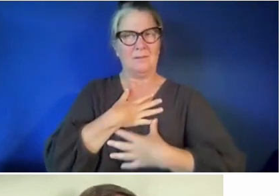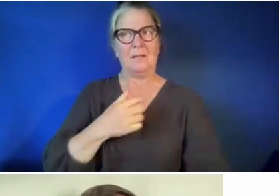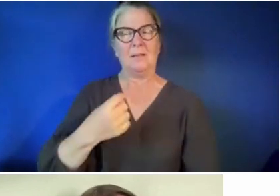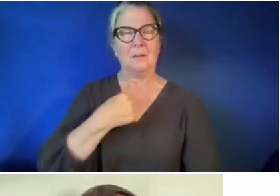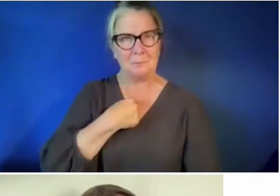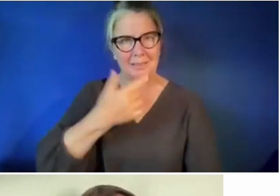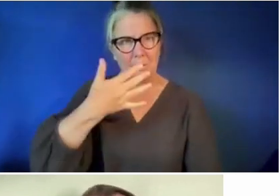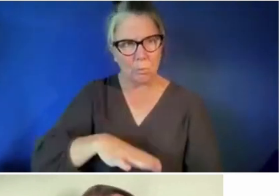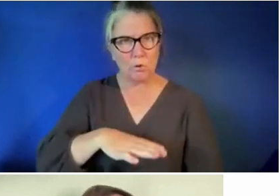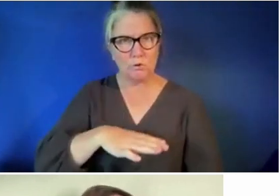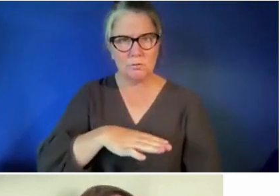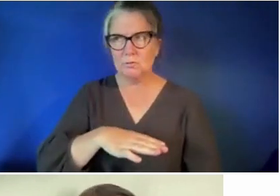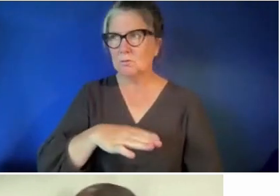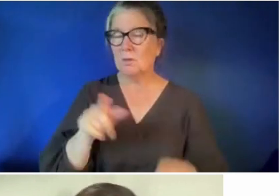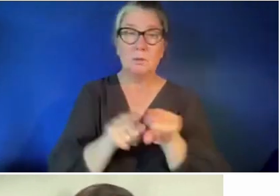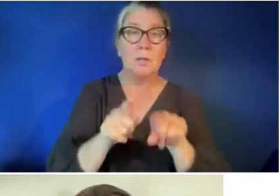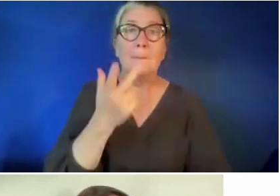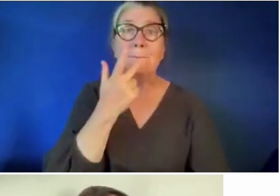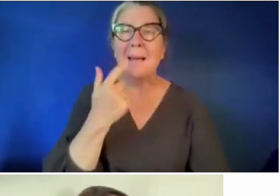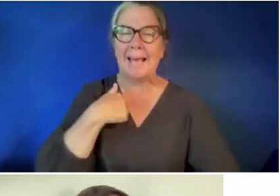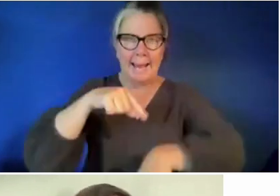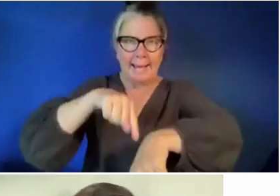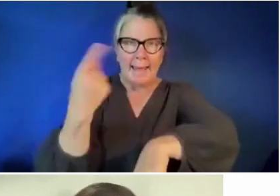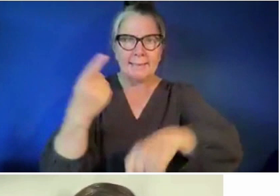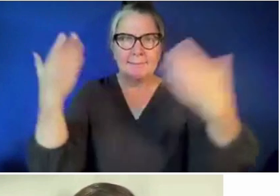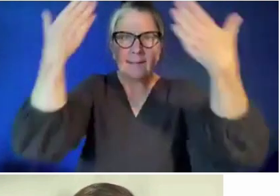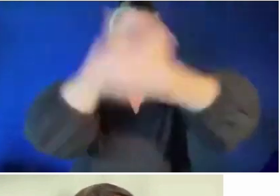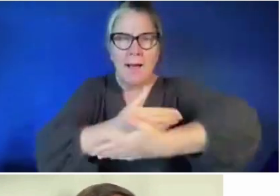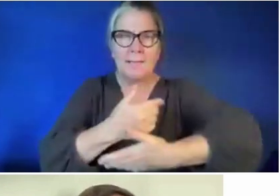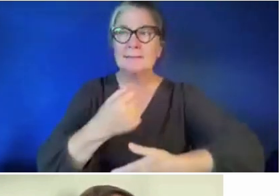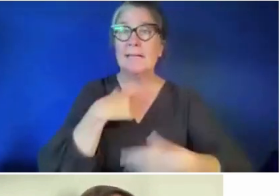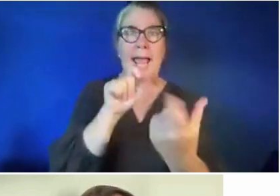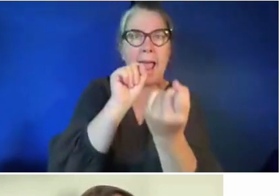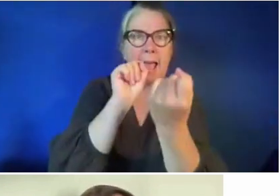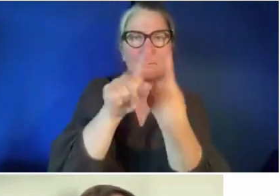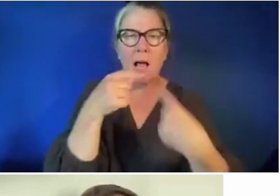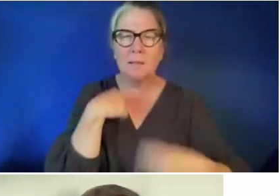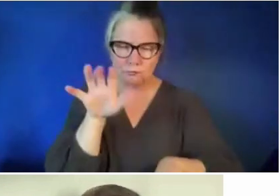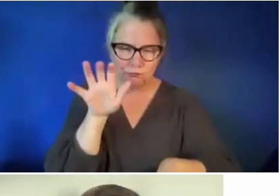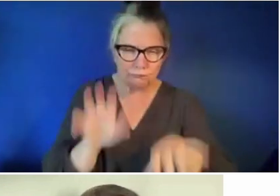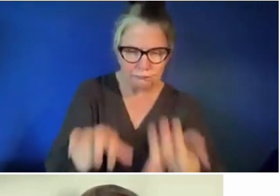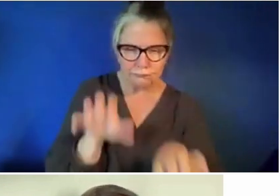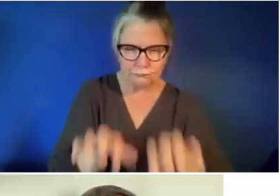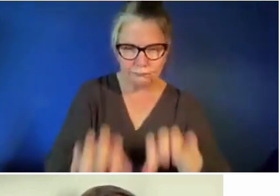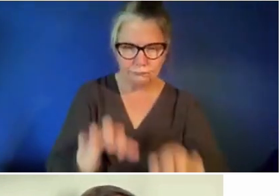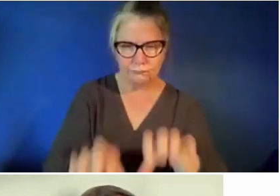So if I send an email late at night or over the weekend, usually that's because I'm choosing to do that